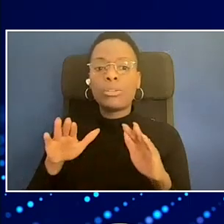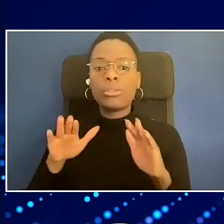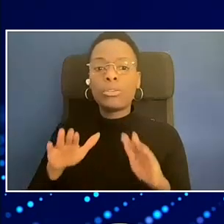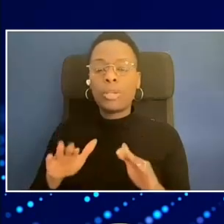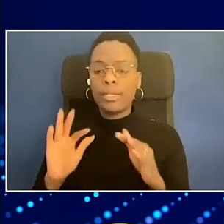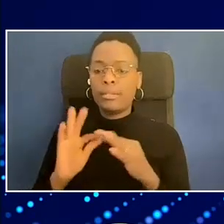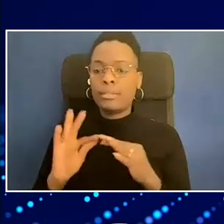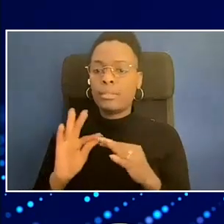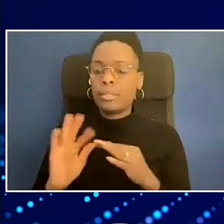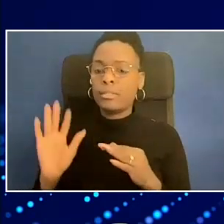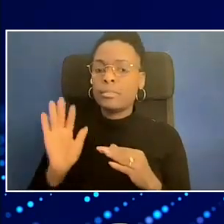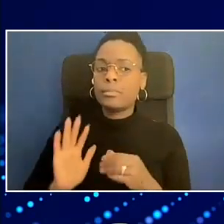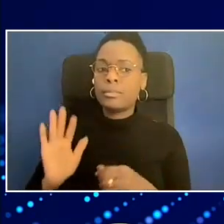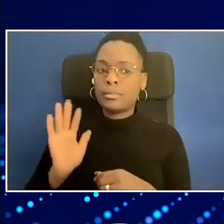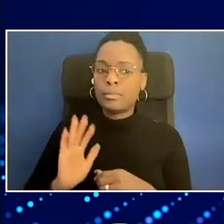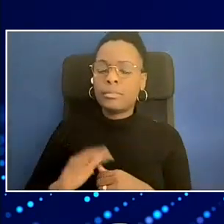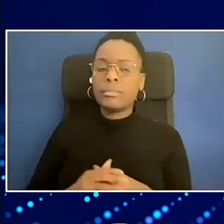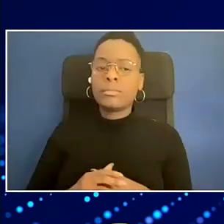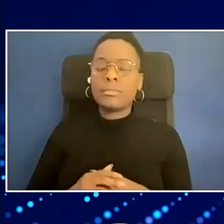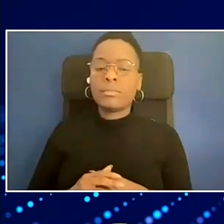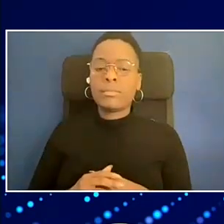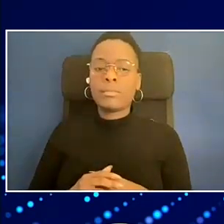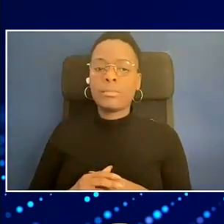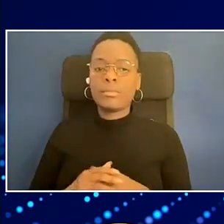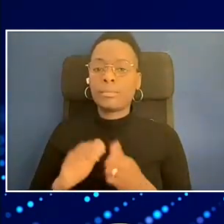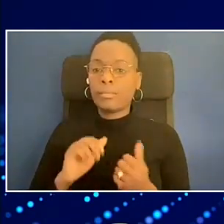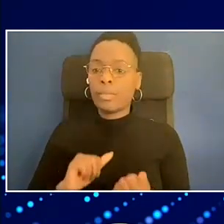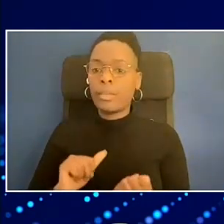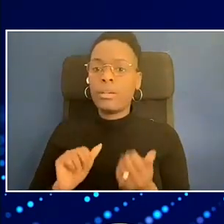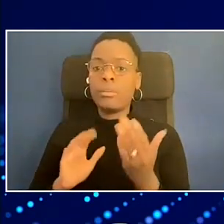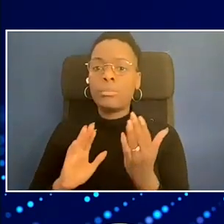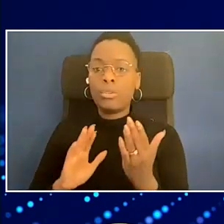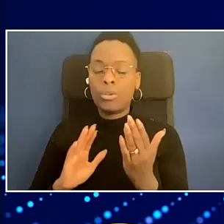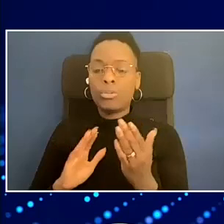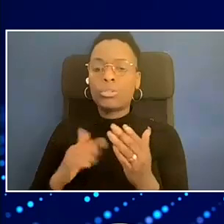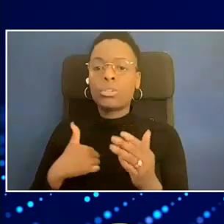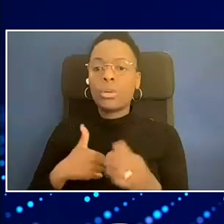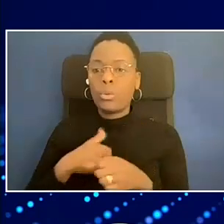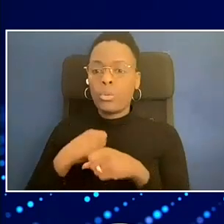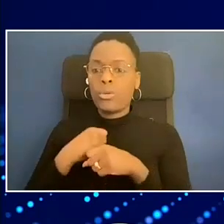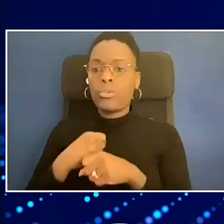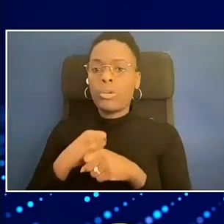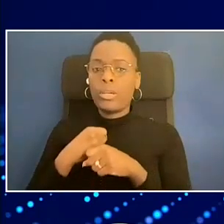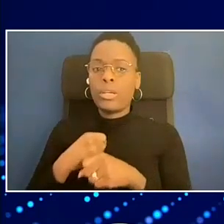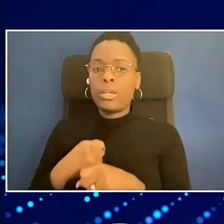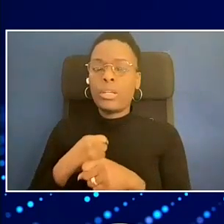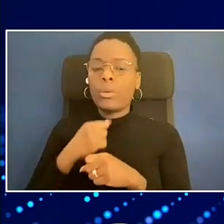that the approach that we were creating was actually inconsistent with